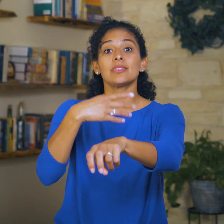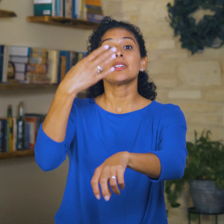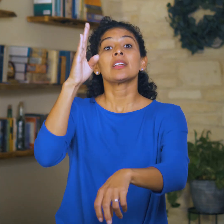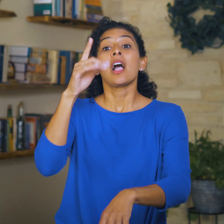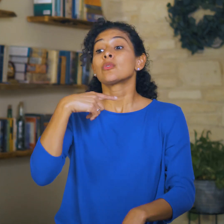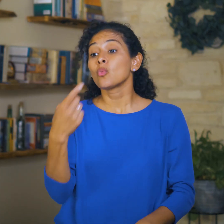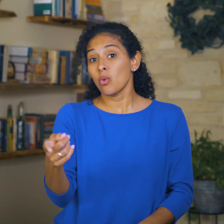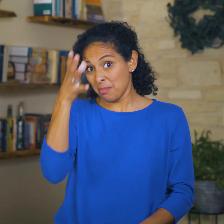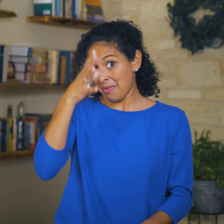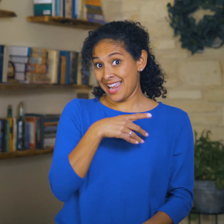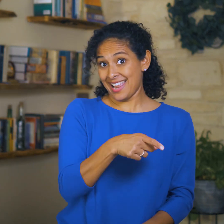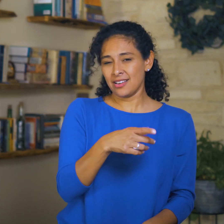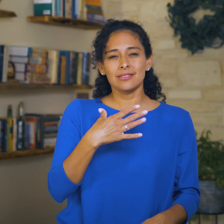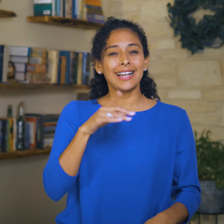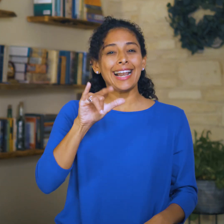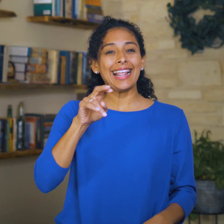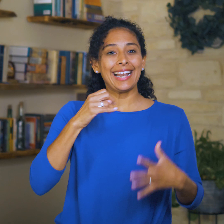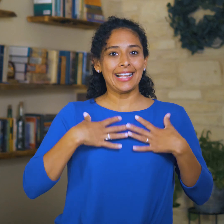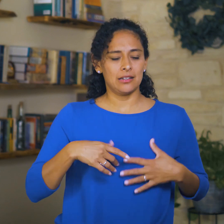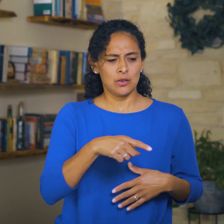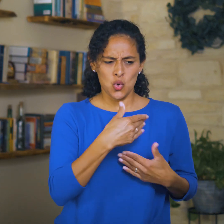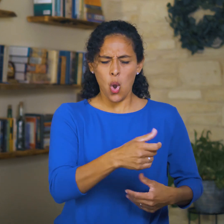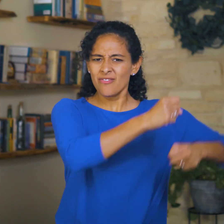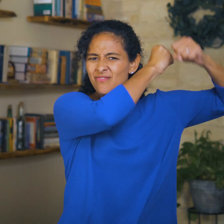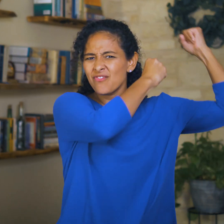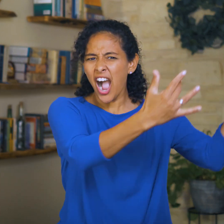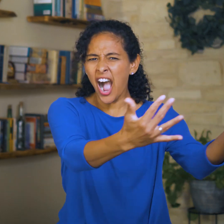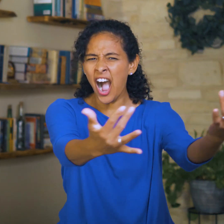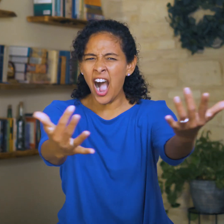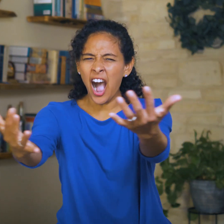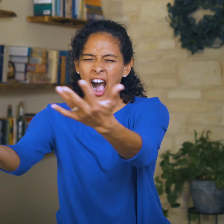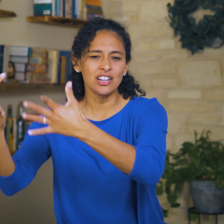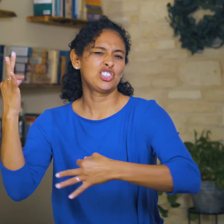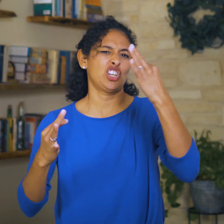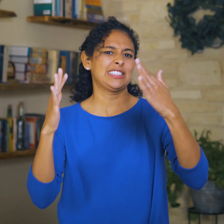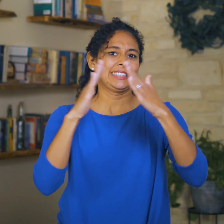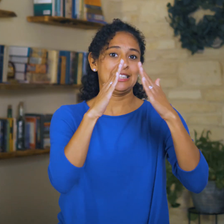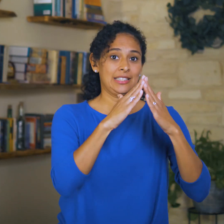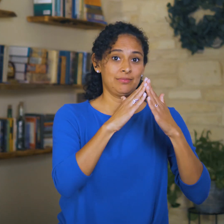as God has the man in linen send holy fire as judgment on the city.